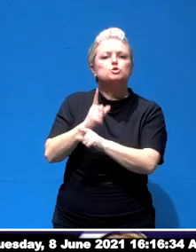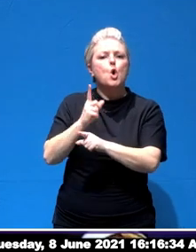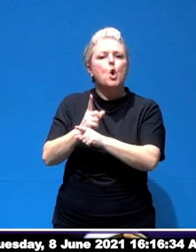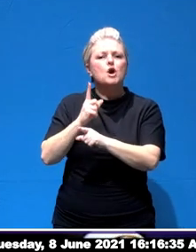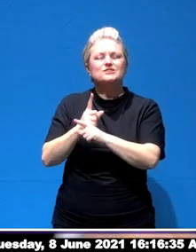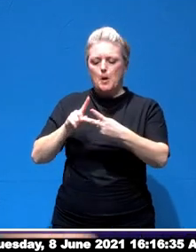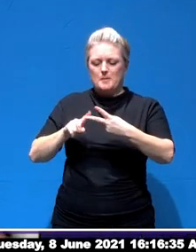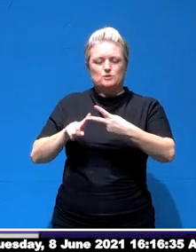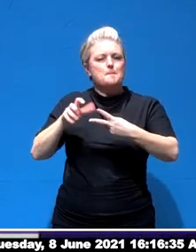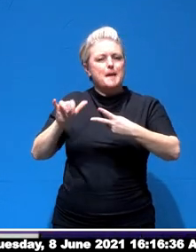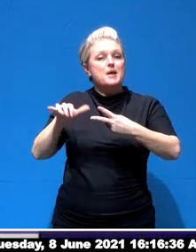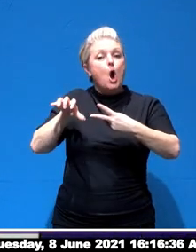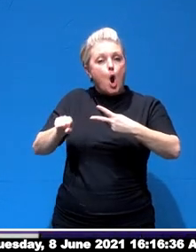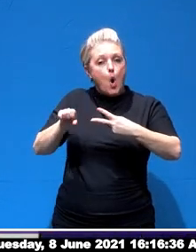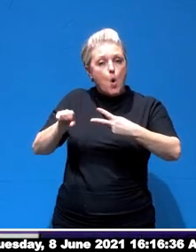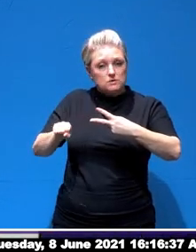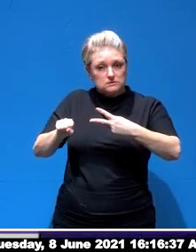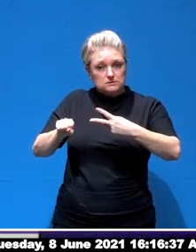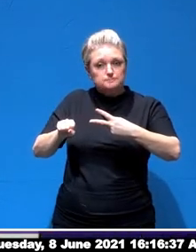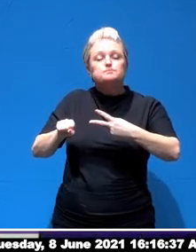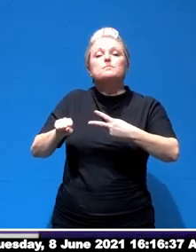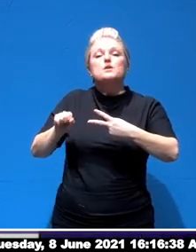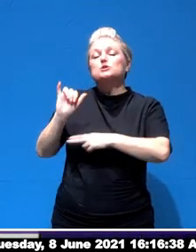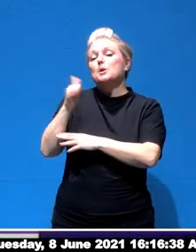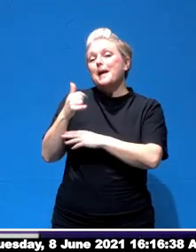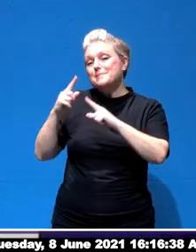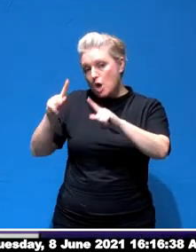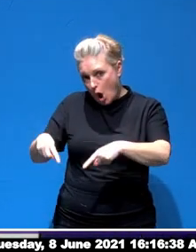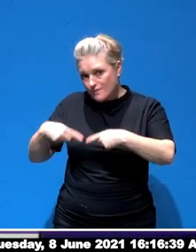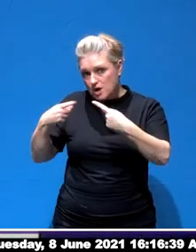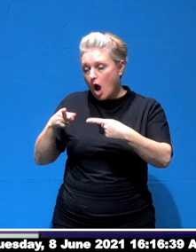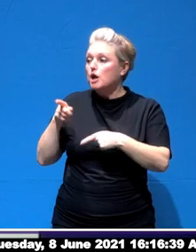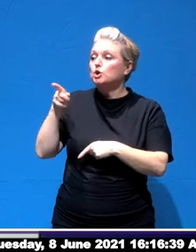Counsel Assisting to raise, I suggest that overnight you talk with her and she